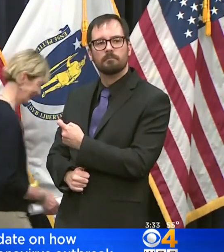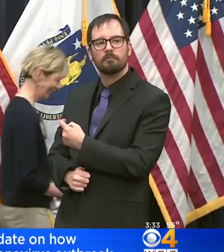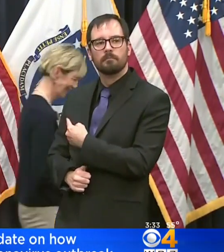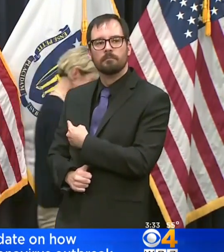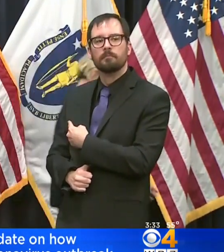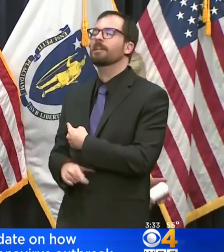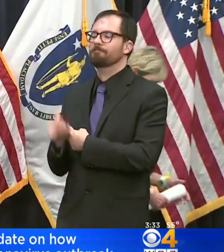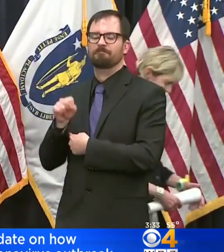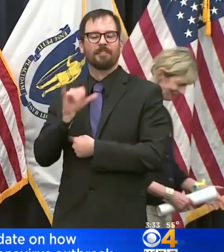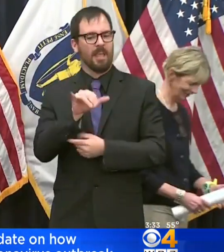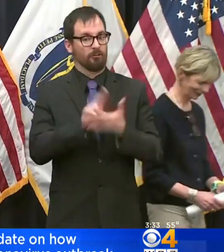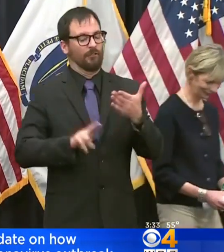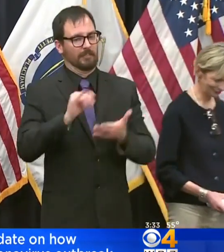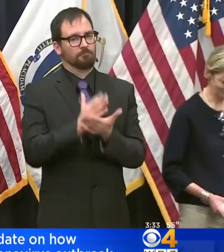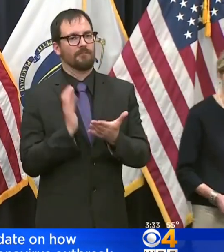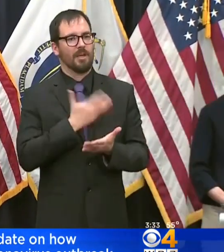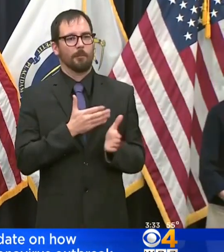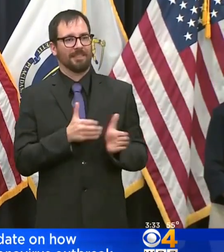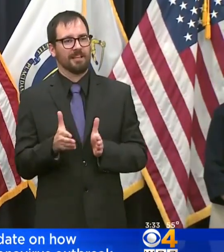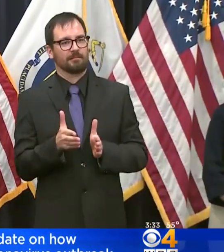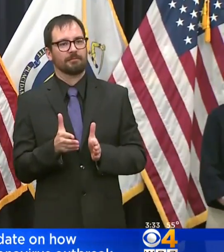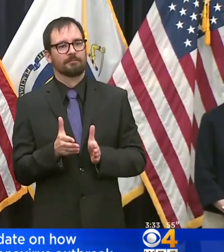THE -- THE UNIVERSITIES ARE PART OF THE PLANNING PROCESS.